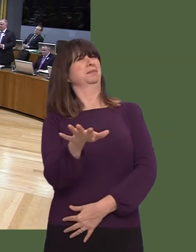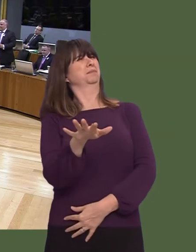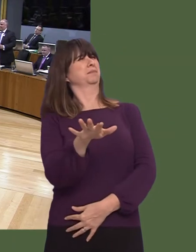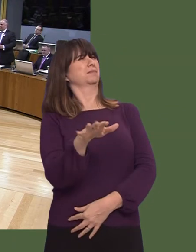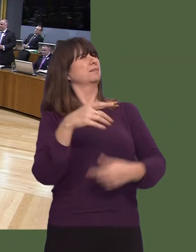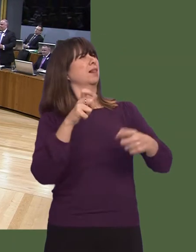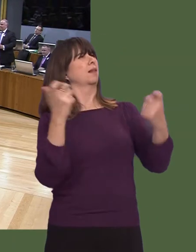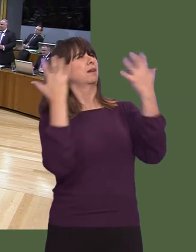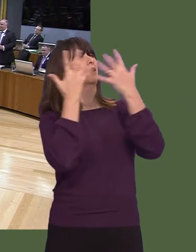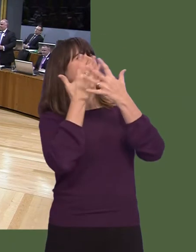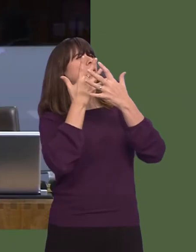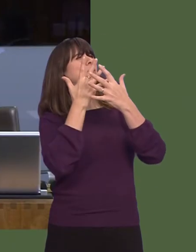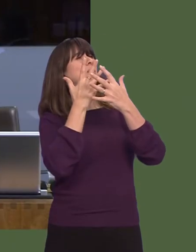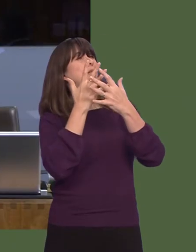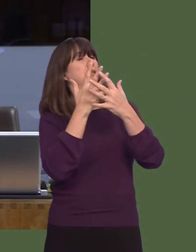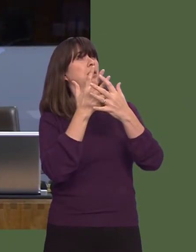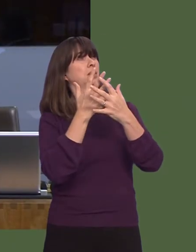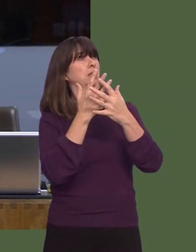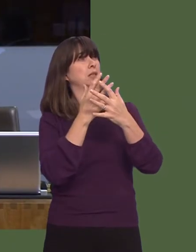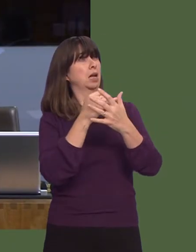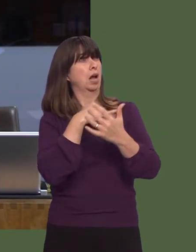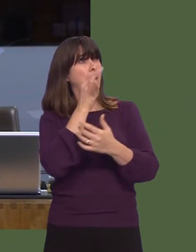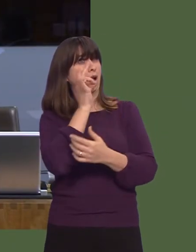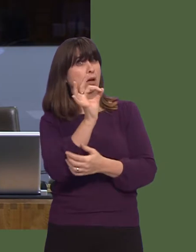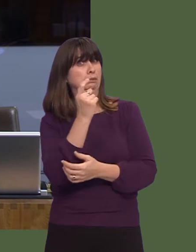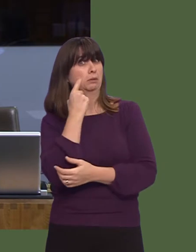understanding of how difficult it is to answer this question. I've put it quite reasonably